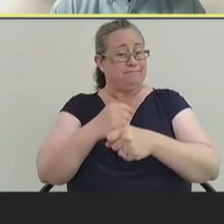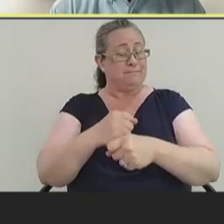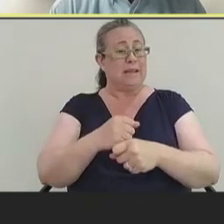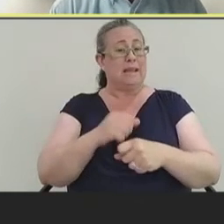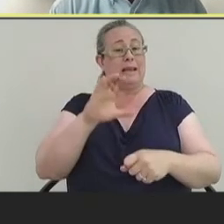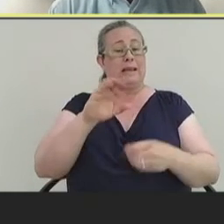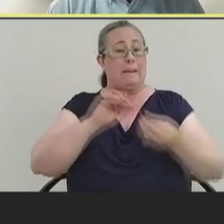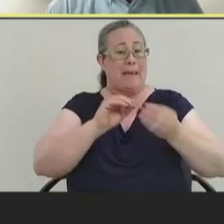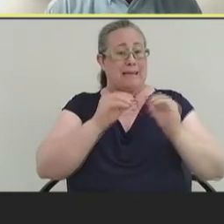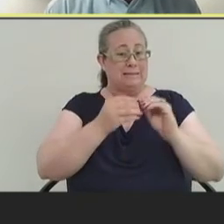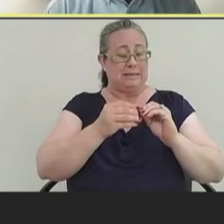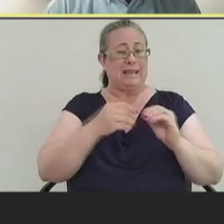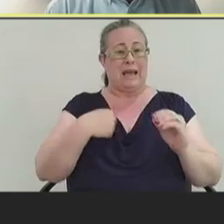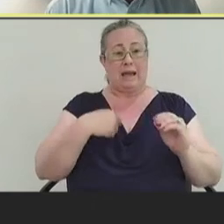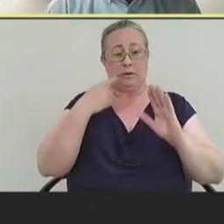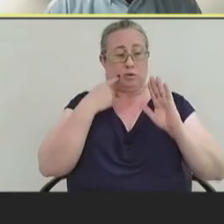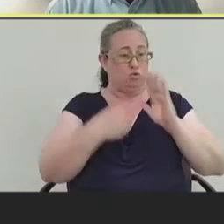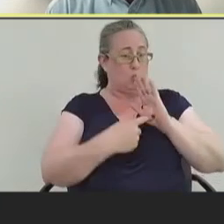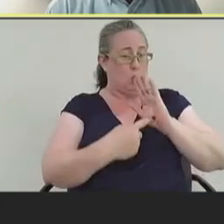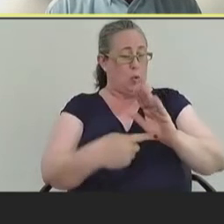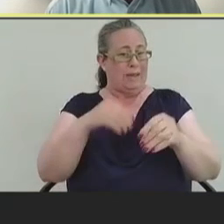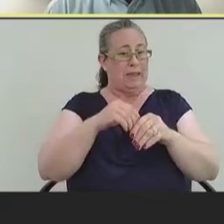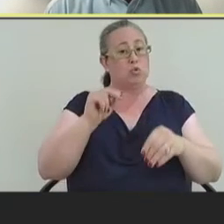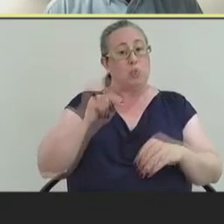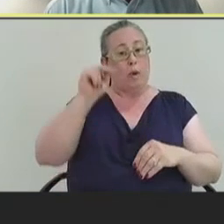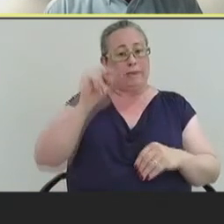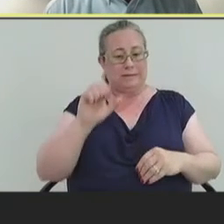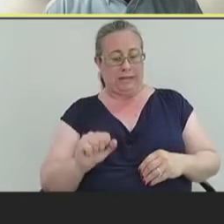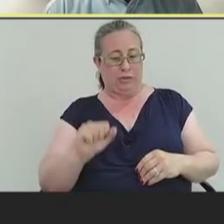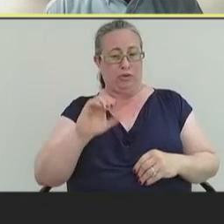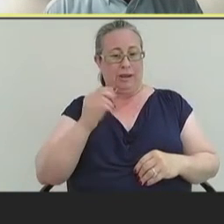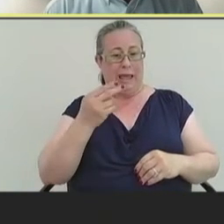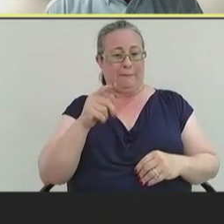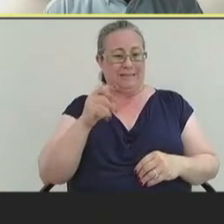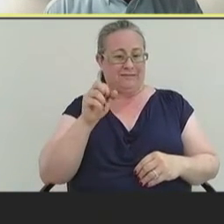I showed you on the previous slide with our other facilities, mean that more than 250 million